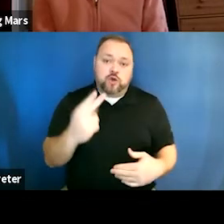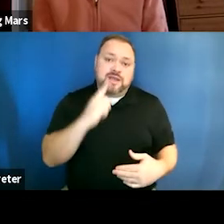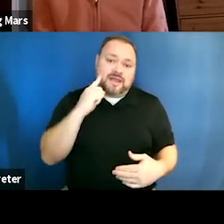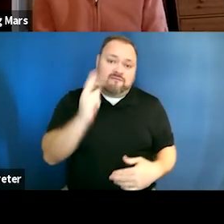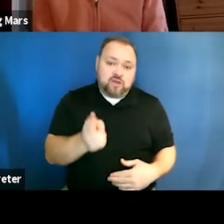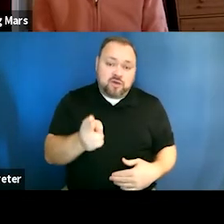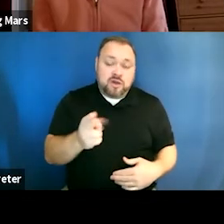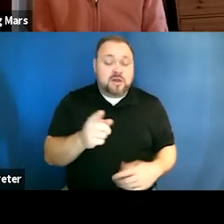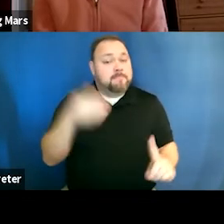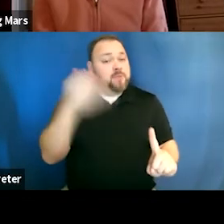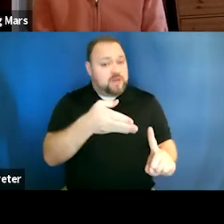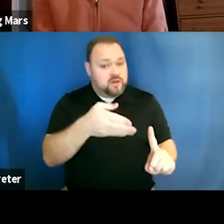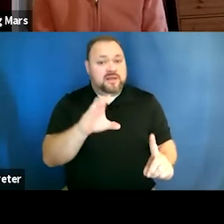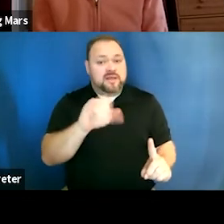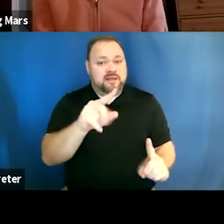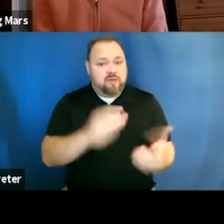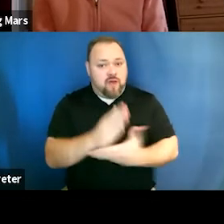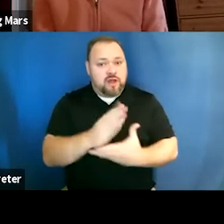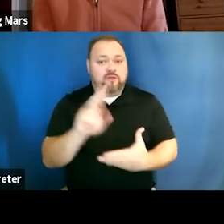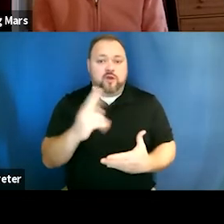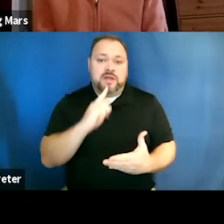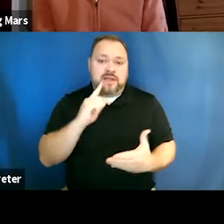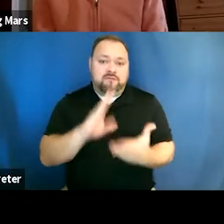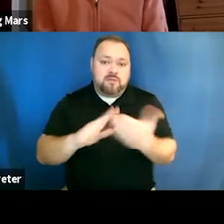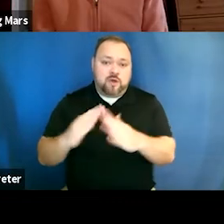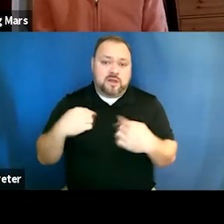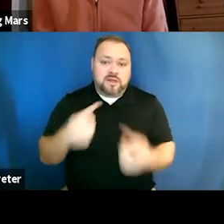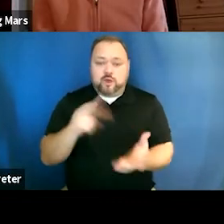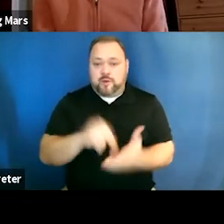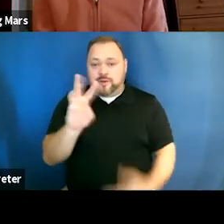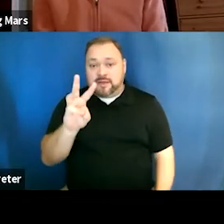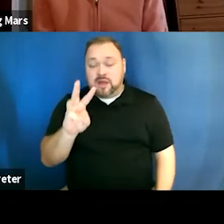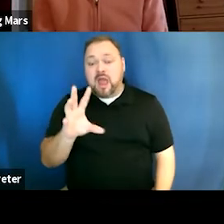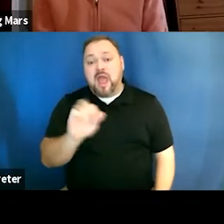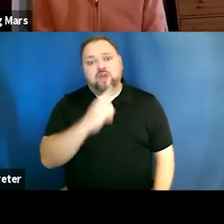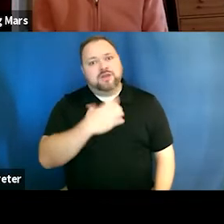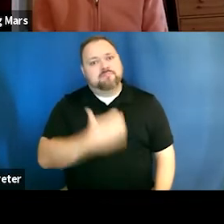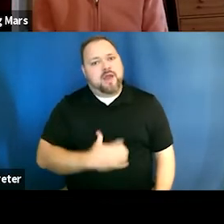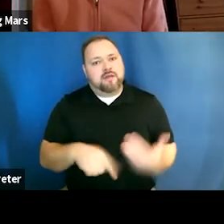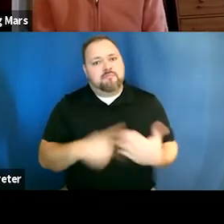particularly the civil rights of Utah deaf community since 2006, and is passionate about women's studies,